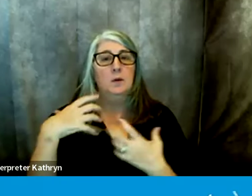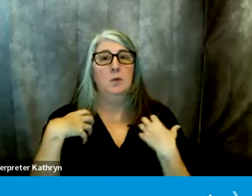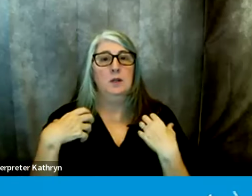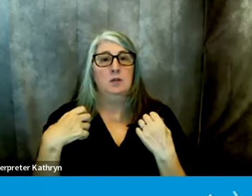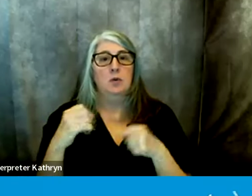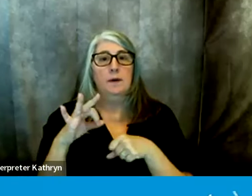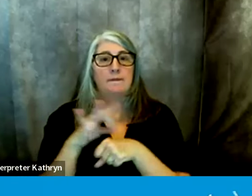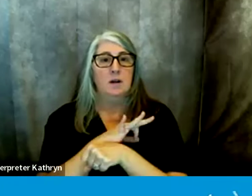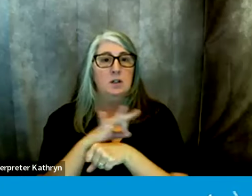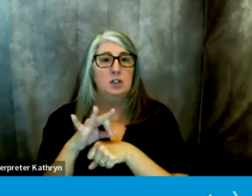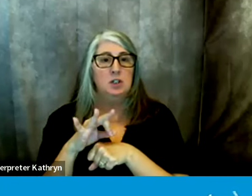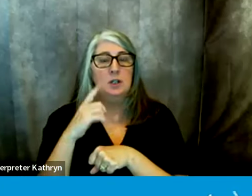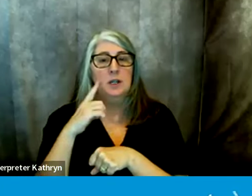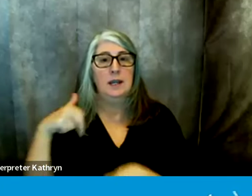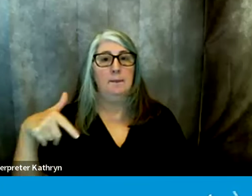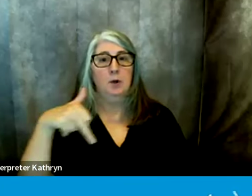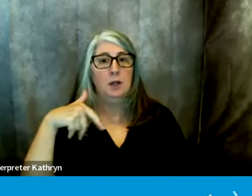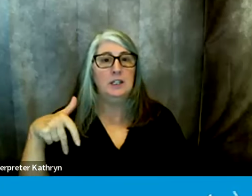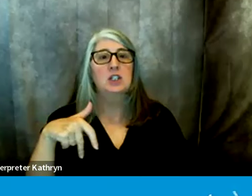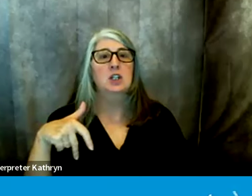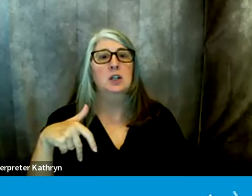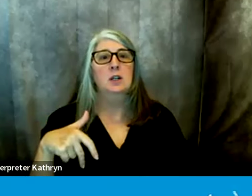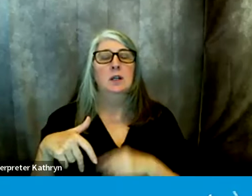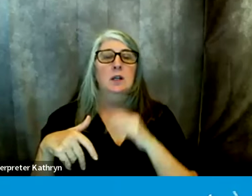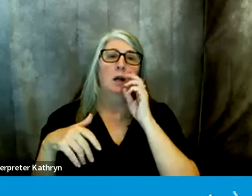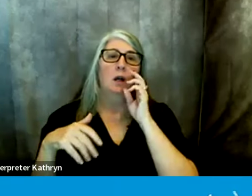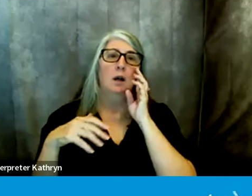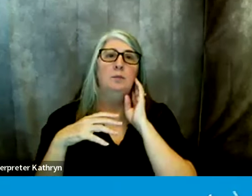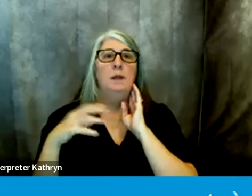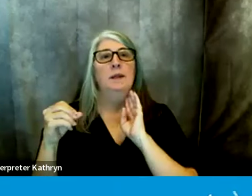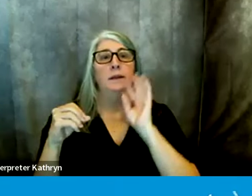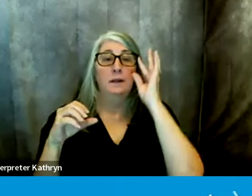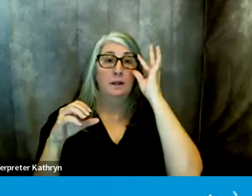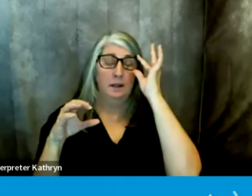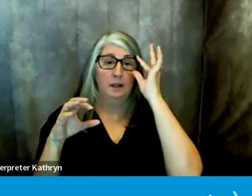and ambulation in SCI, which would be a different device in times?